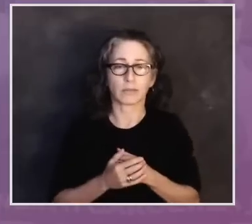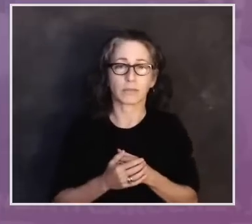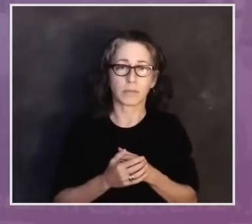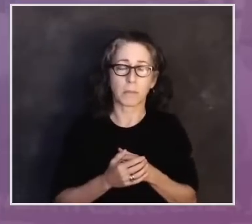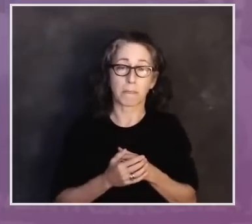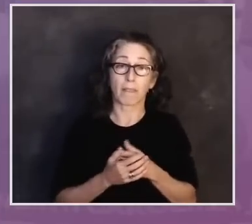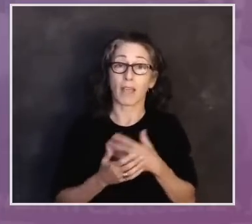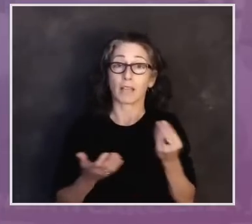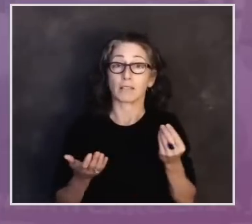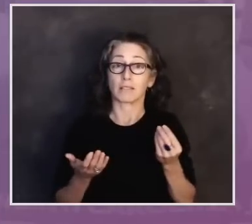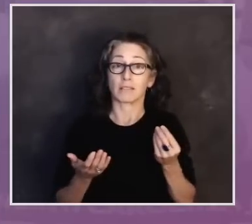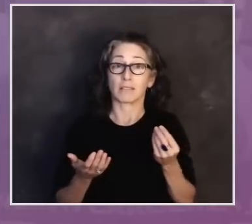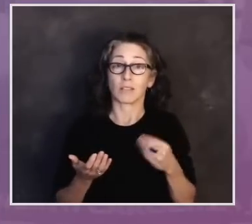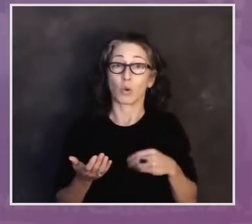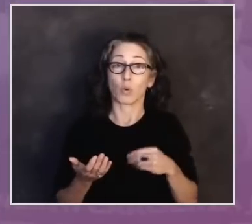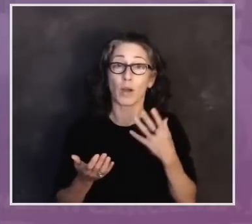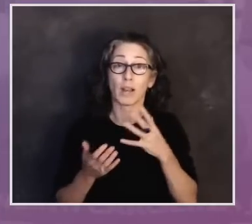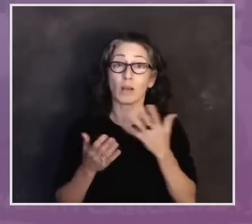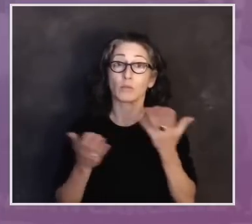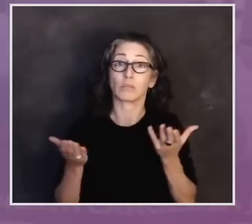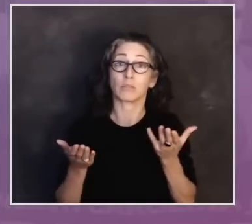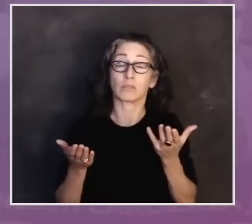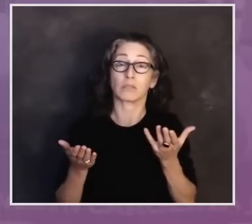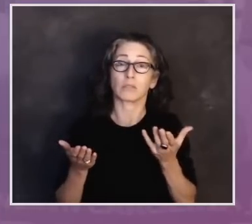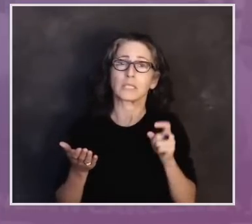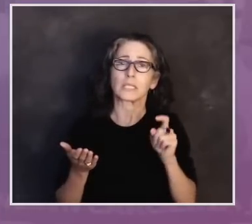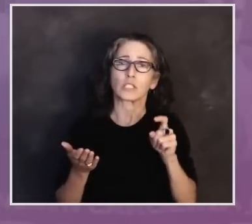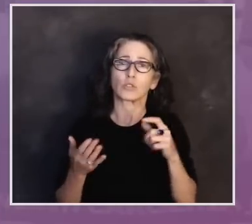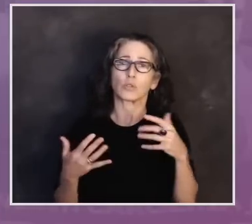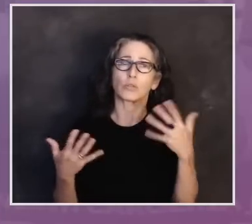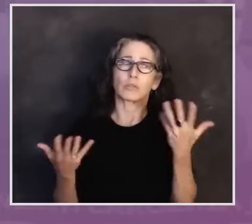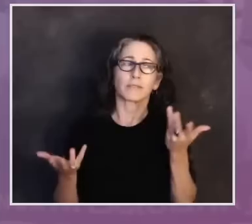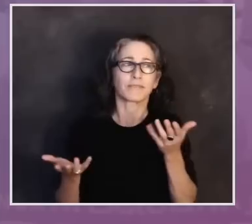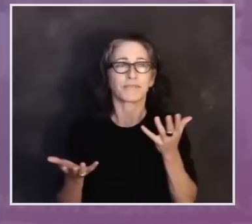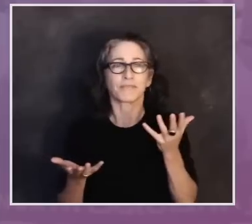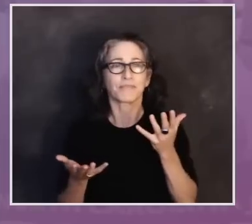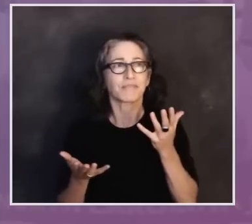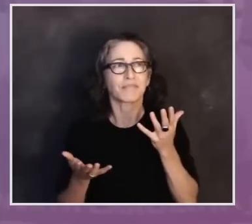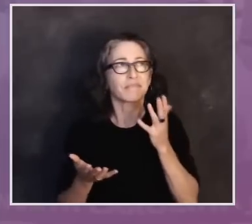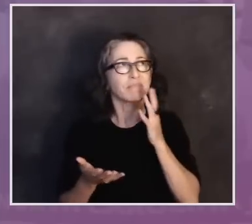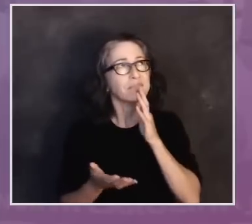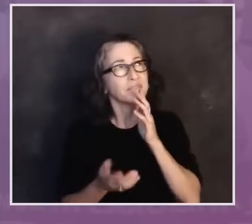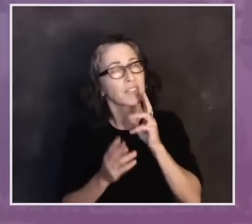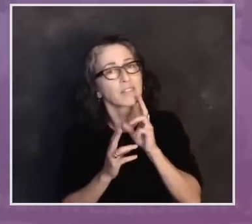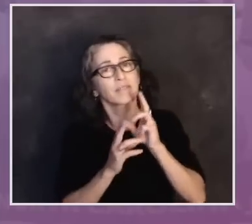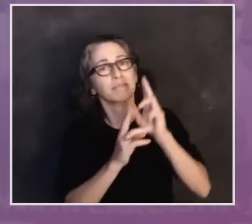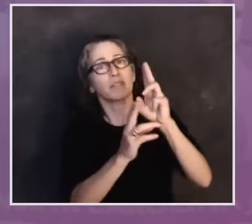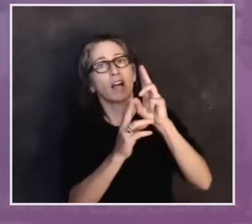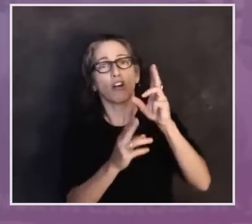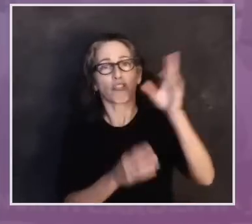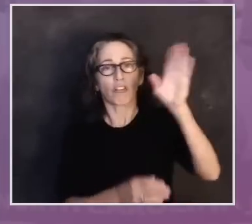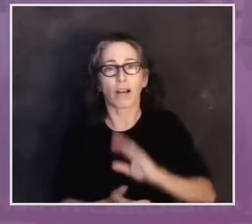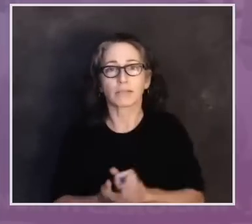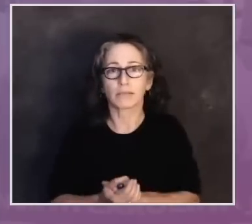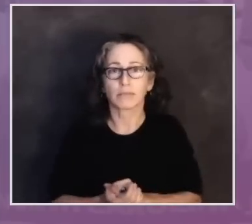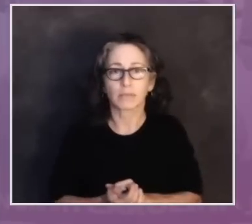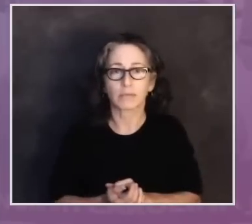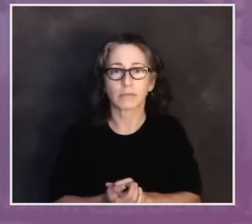WHITE HOUSE THAT HAS LOVE AND PASSION AND A WHITE HOUSE THAT FEARS GOD.